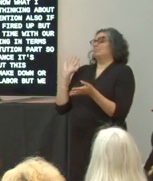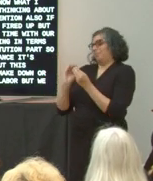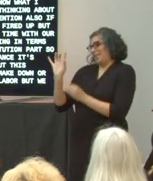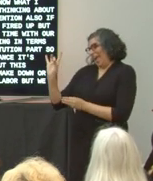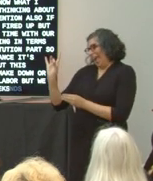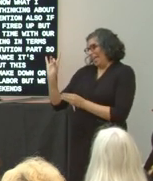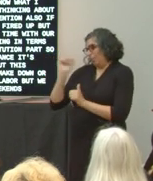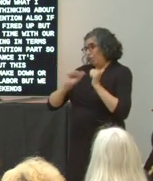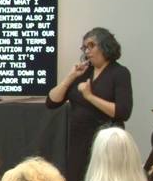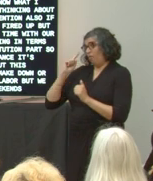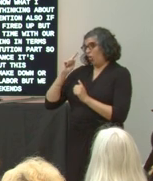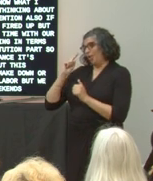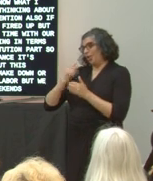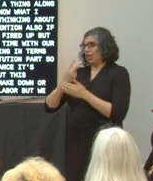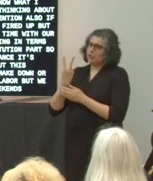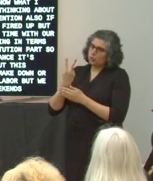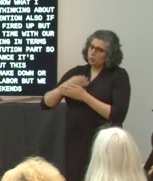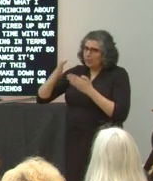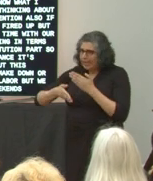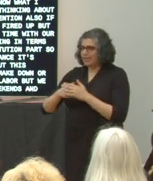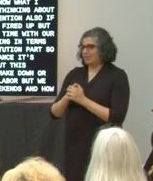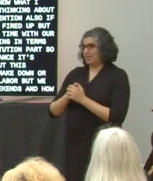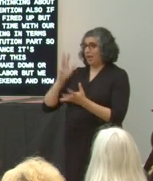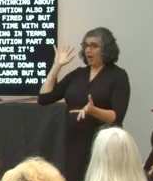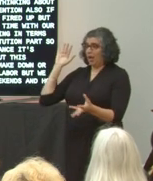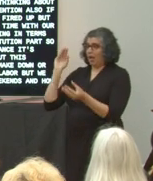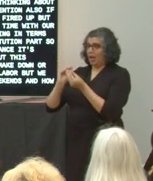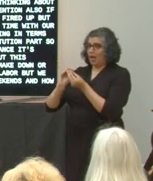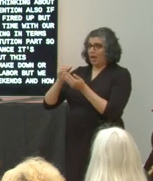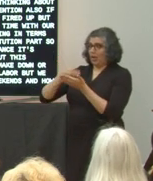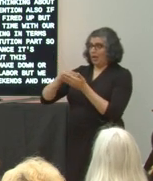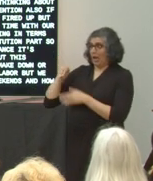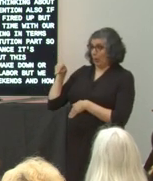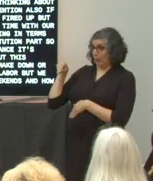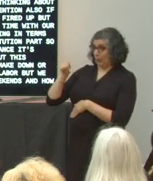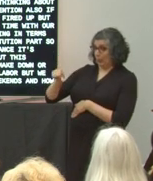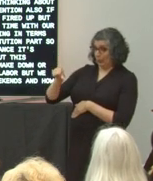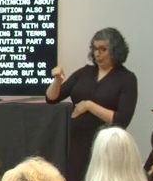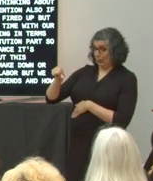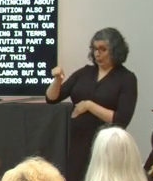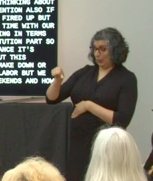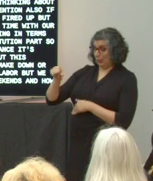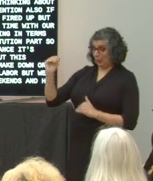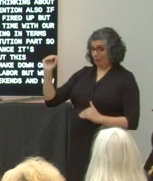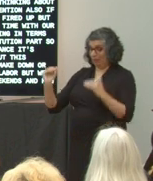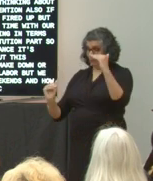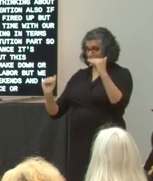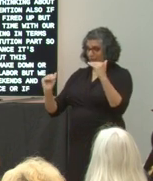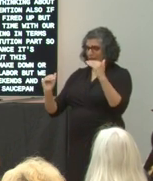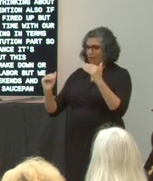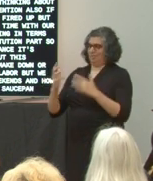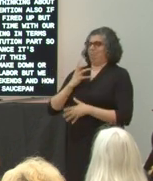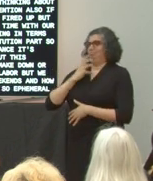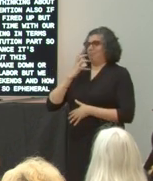And how much money we spent over it's so ephemeral, it doesn't